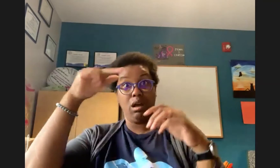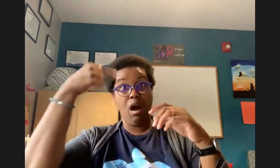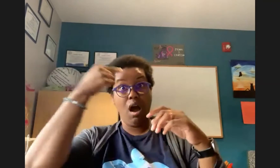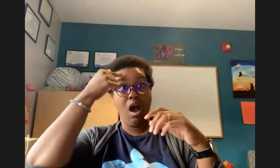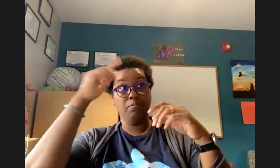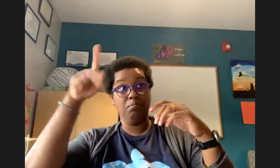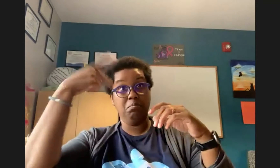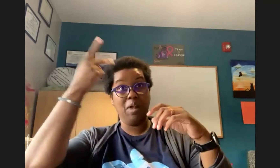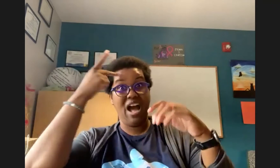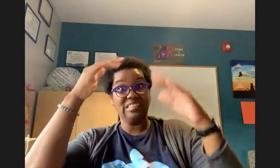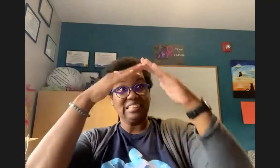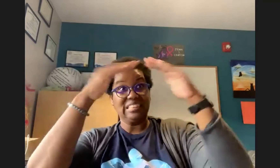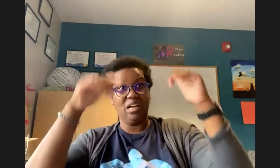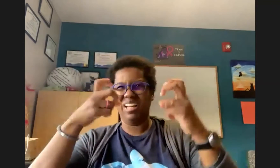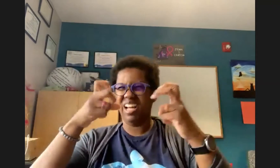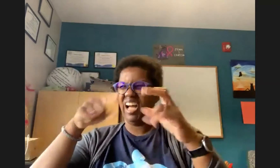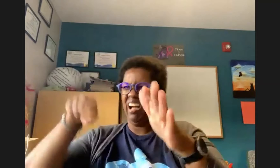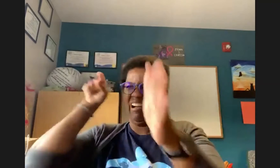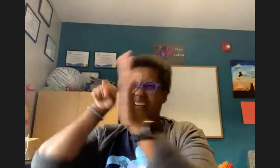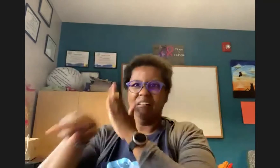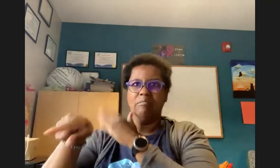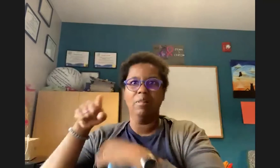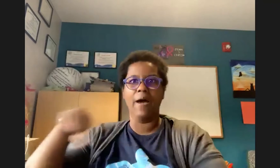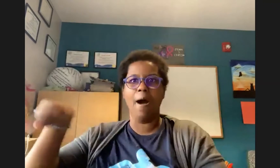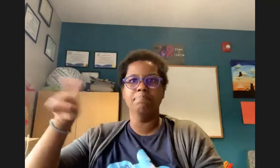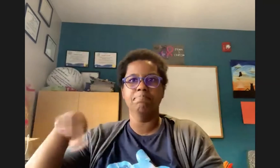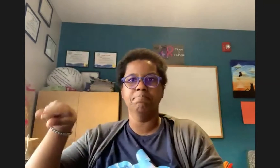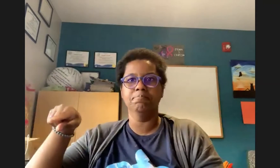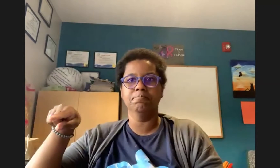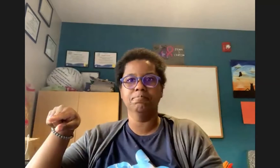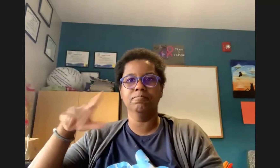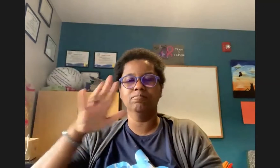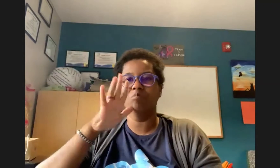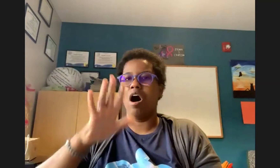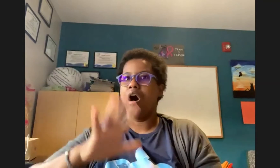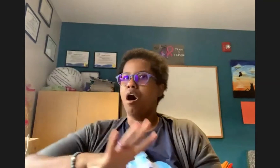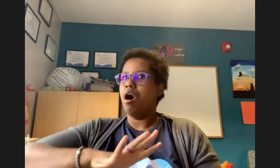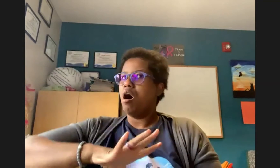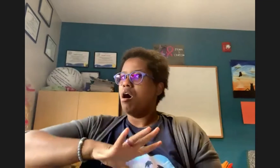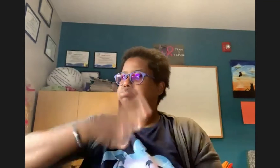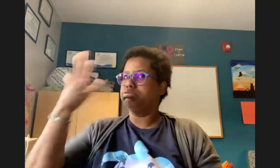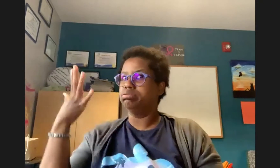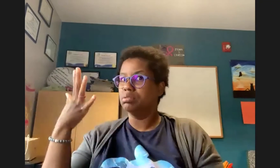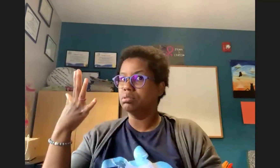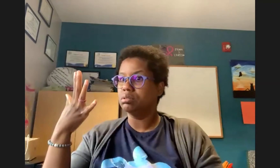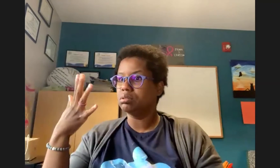The government and the political system is killing them. She was very upset.